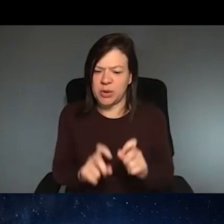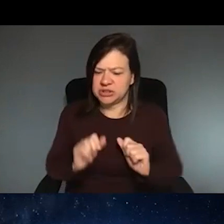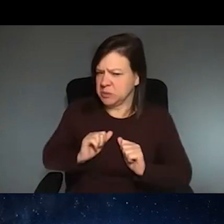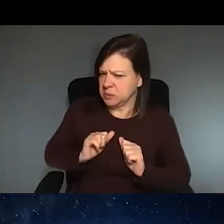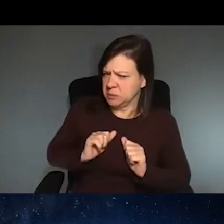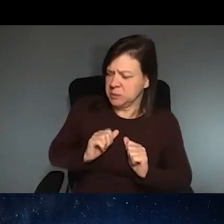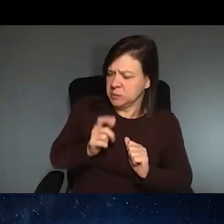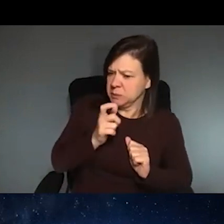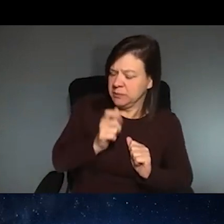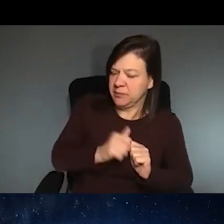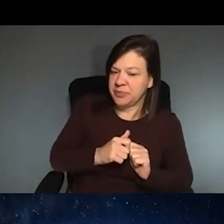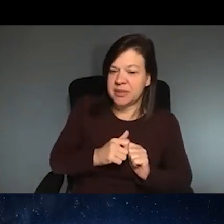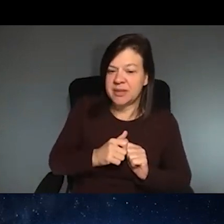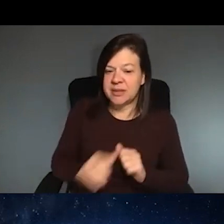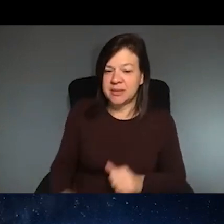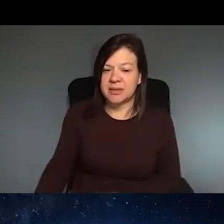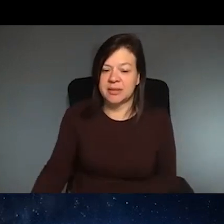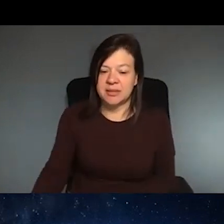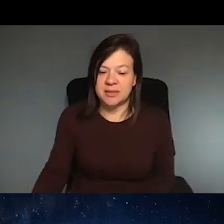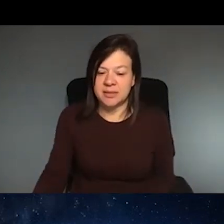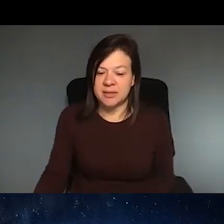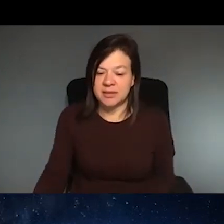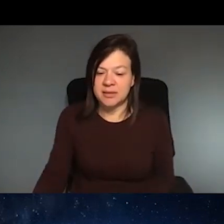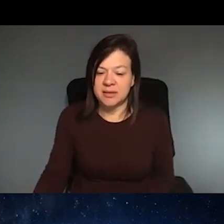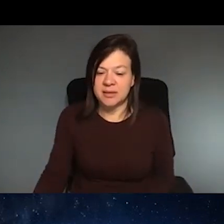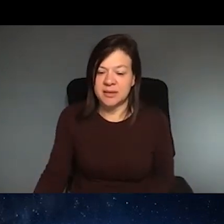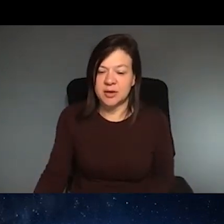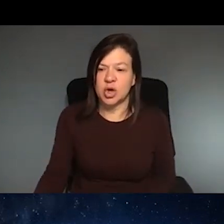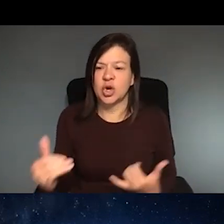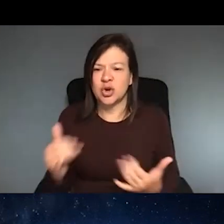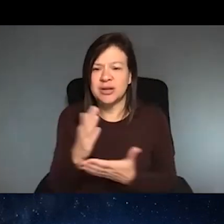CURRENTLY SOME OF MY HUB SITES ARE SHOWING 404s NOT